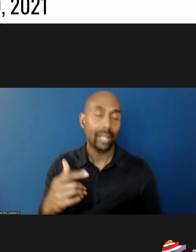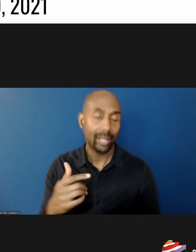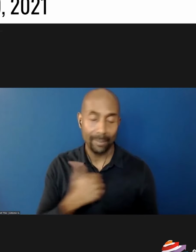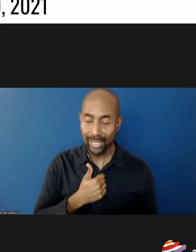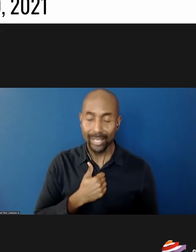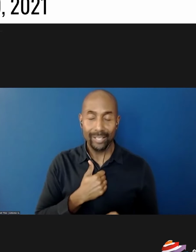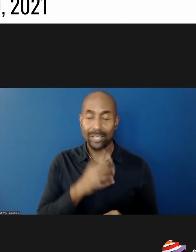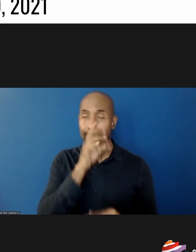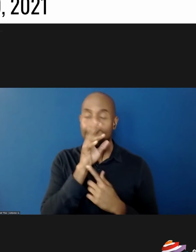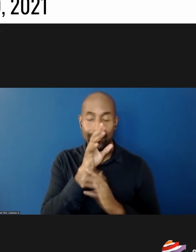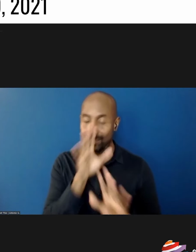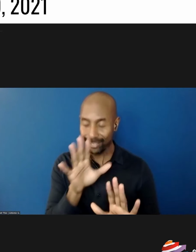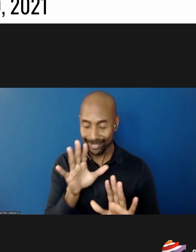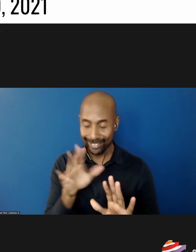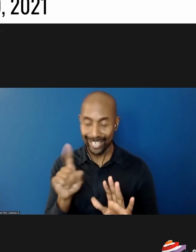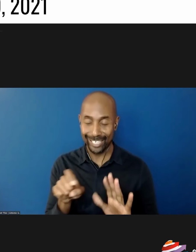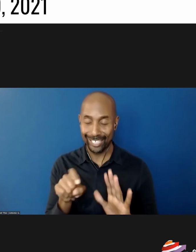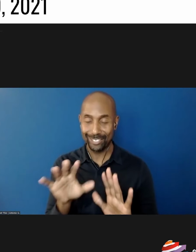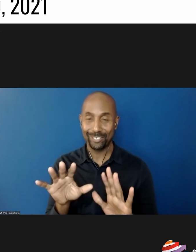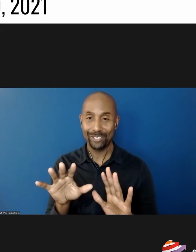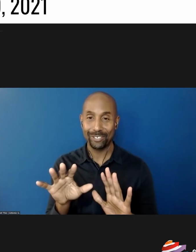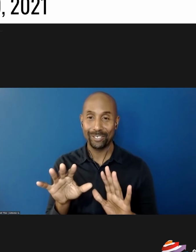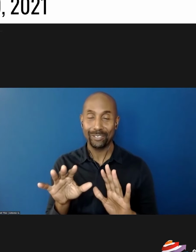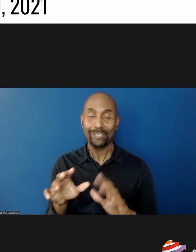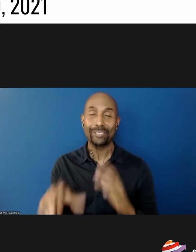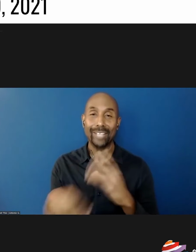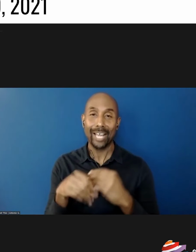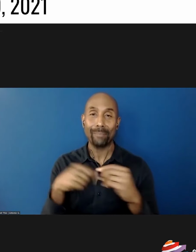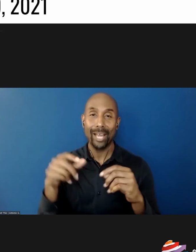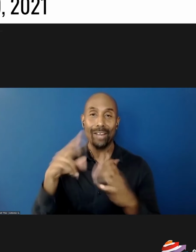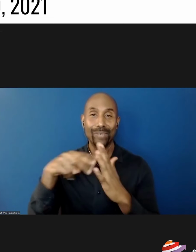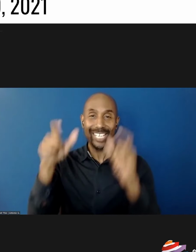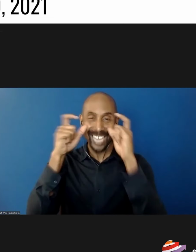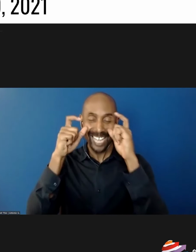I need to put my reading glasses on. Let me start over.